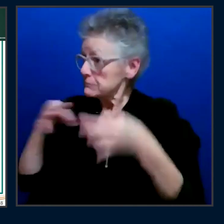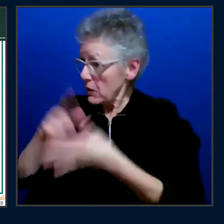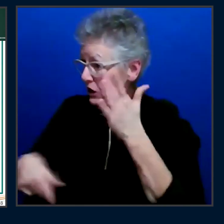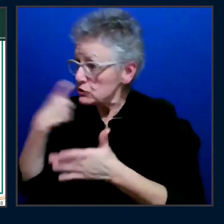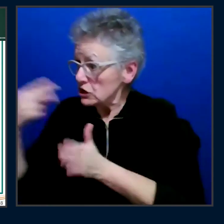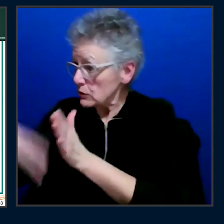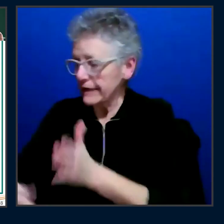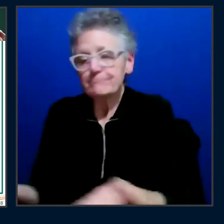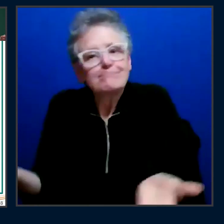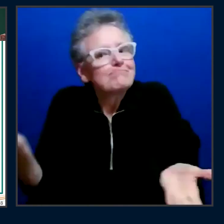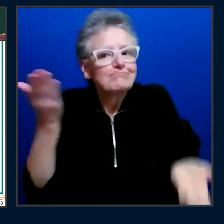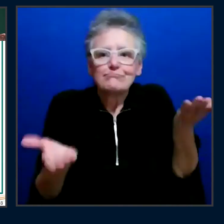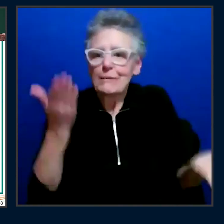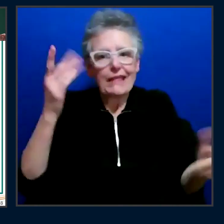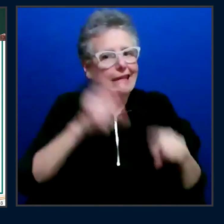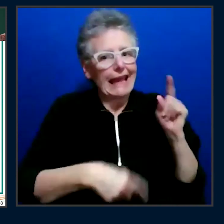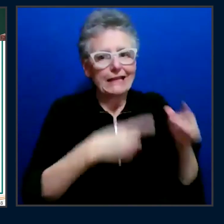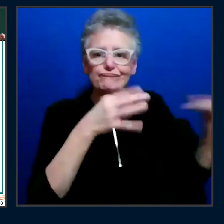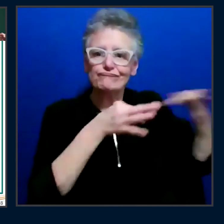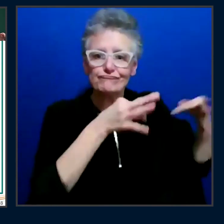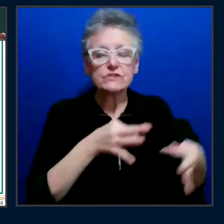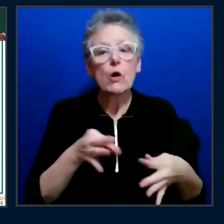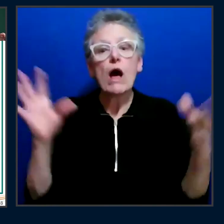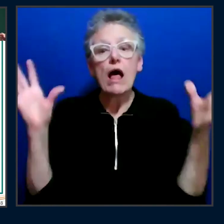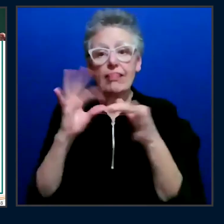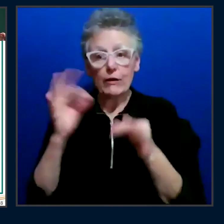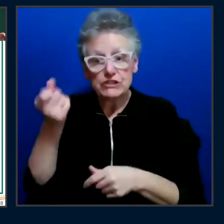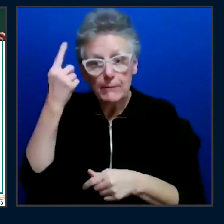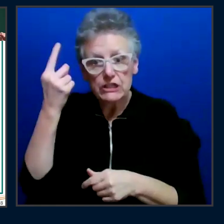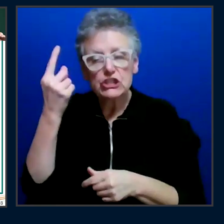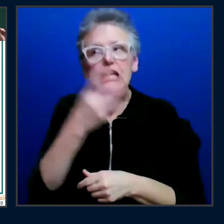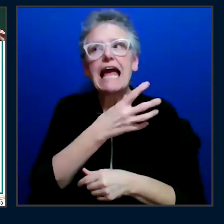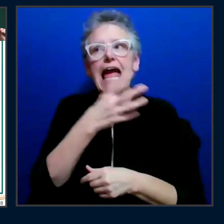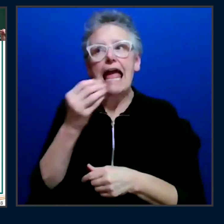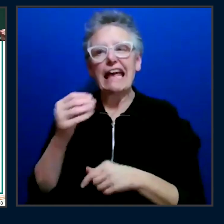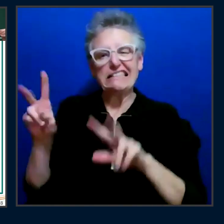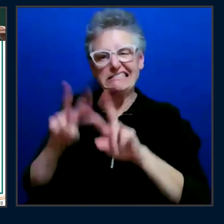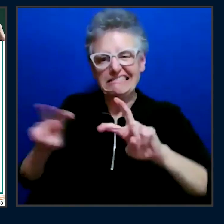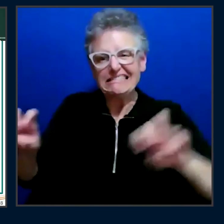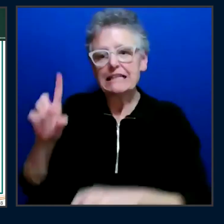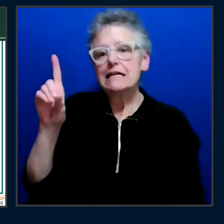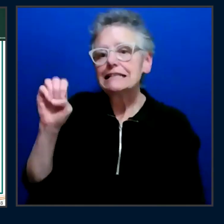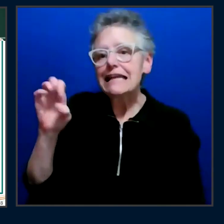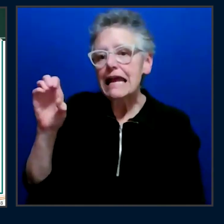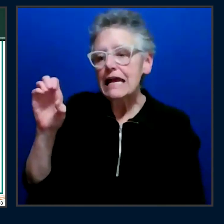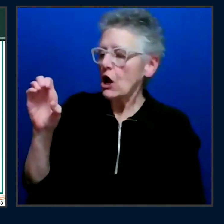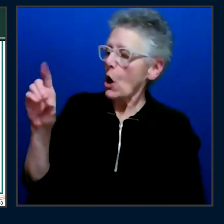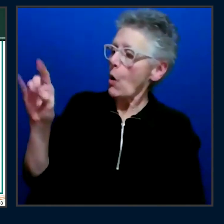they might not be able to say. So language comprehension and decoding skills have to come together.